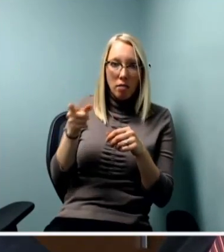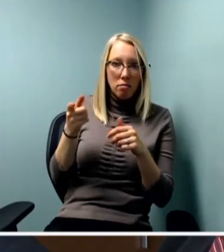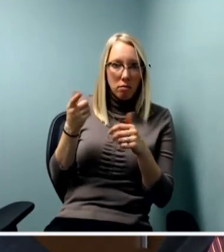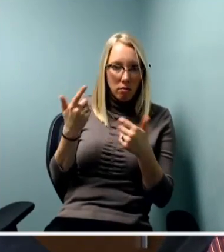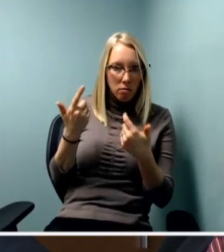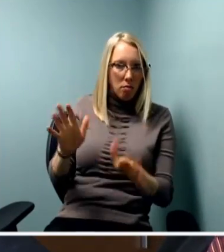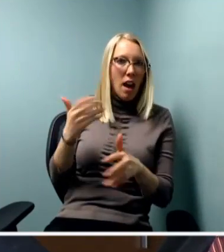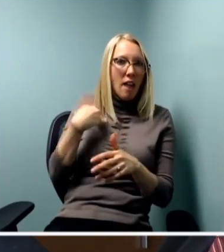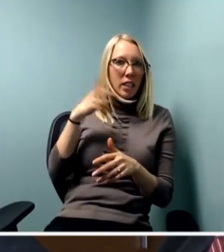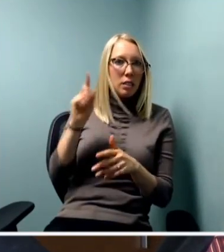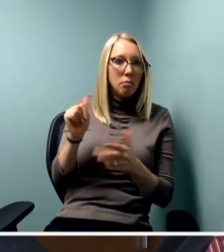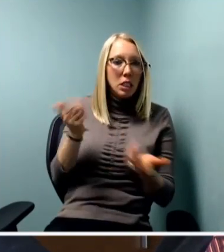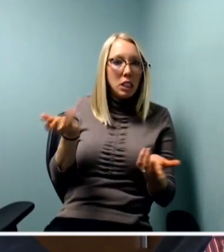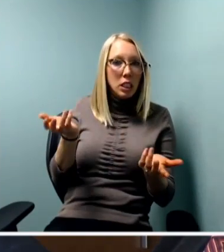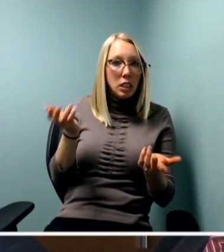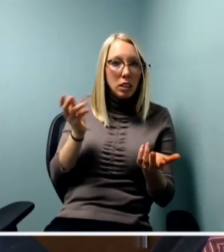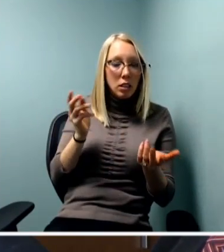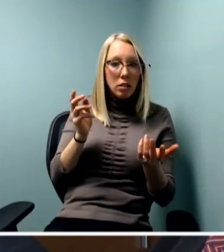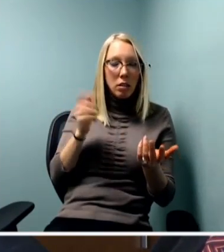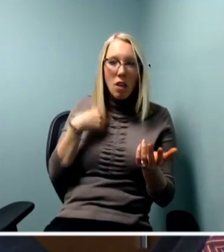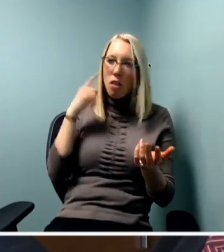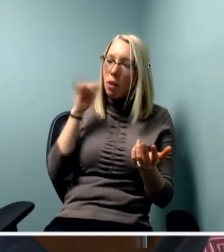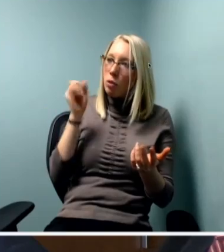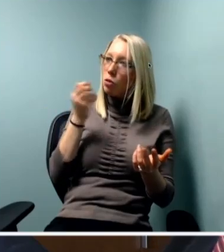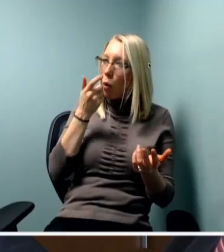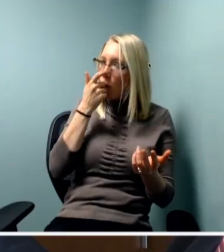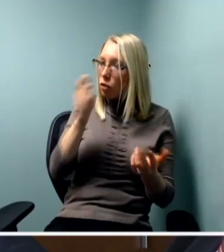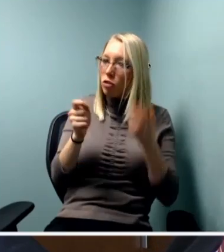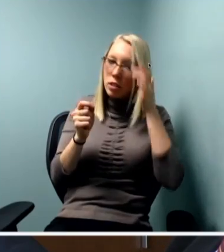that suddenly it's new when it's actually real.